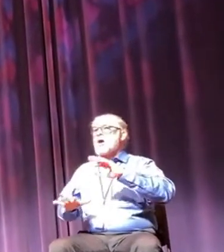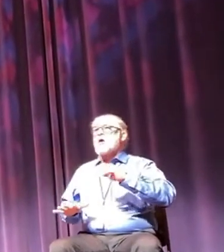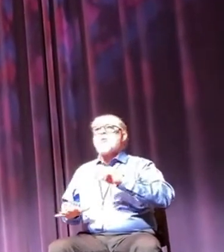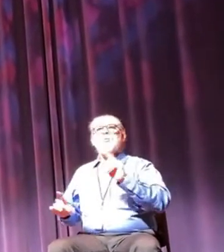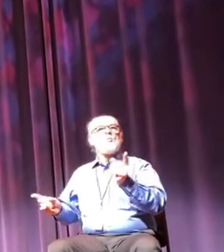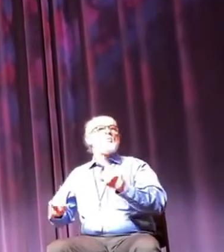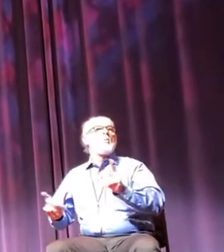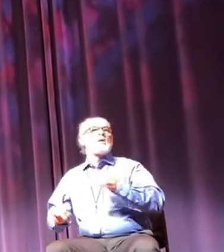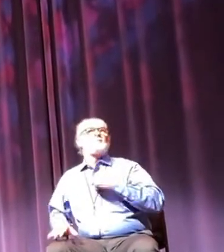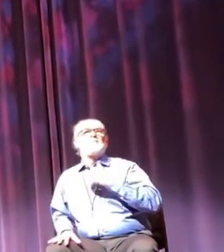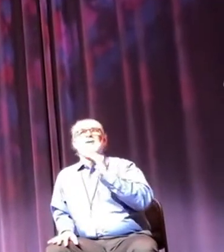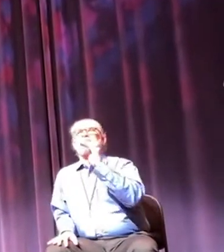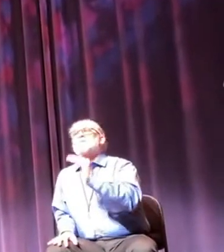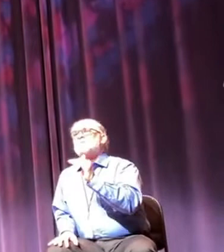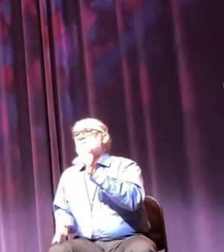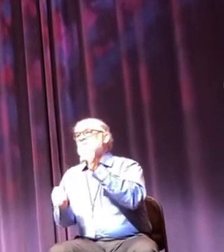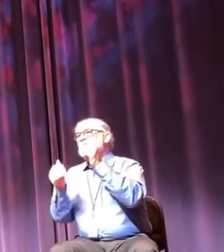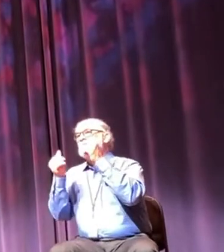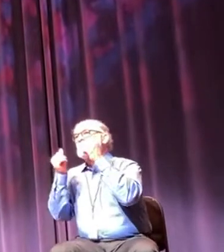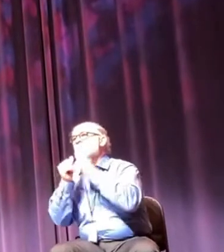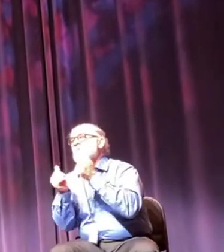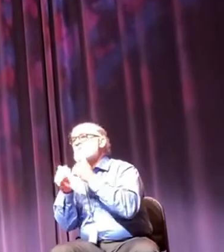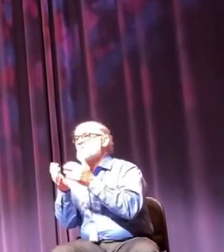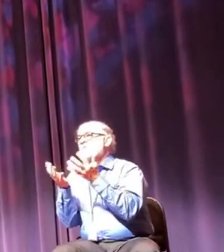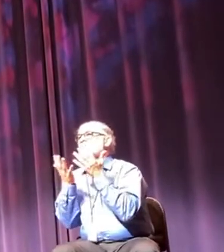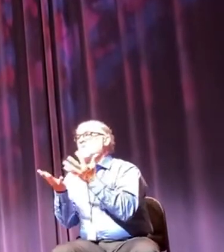where's my little girl? Where's my child?